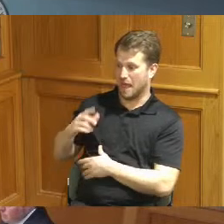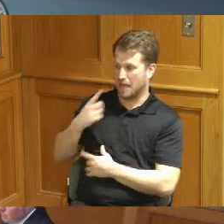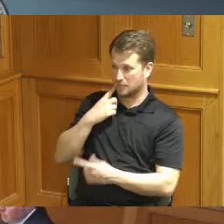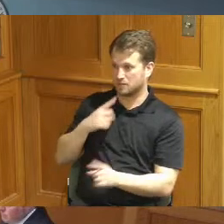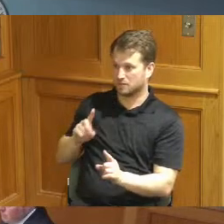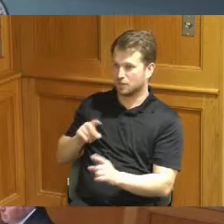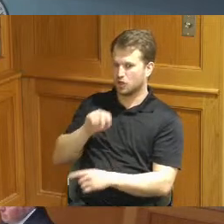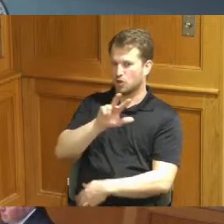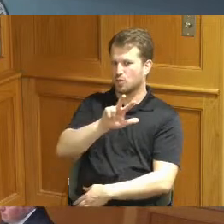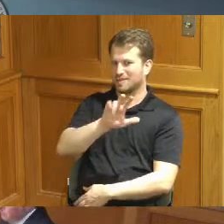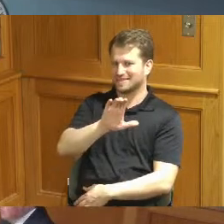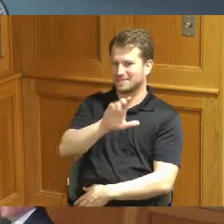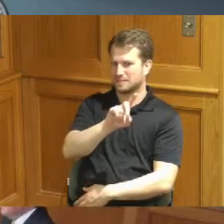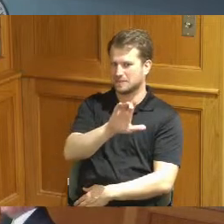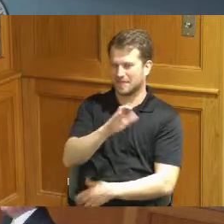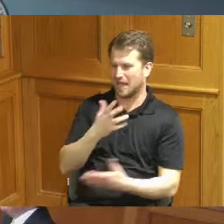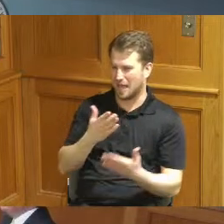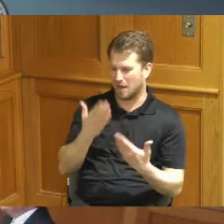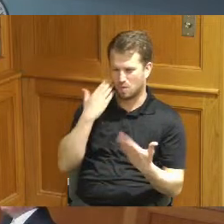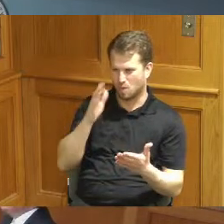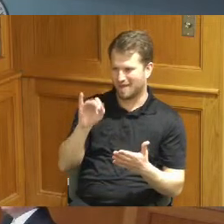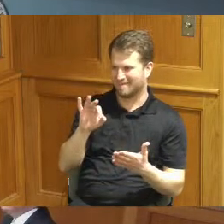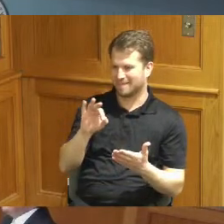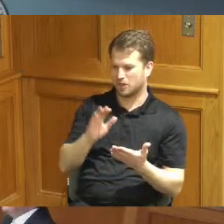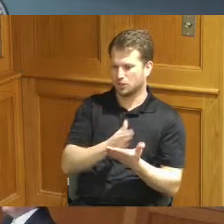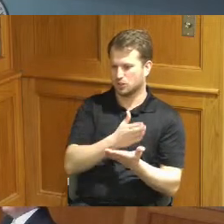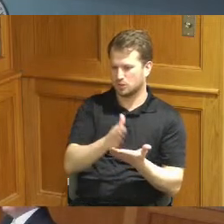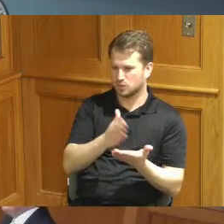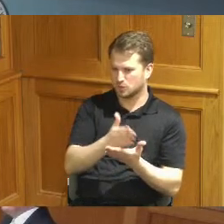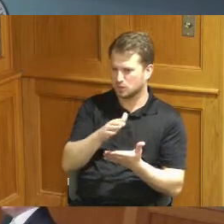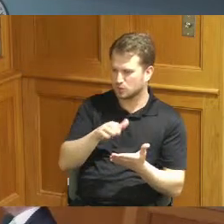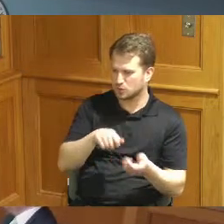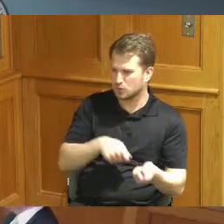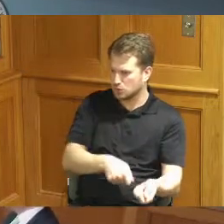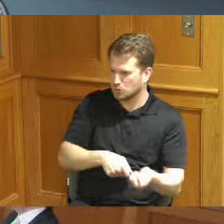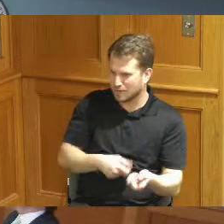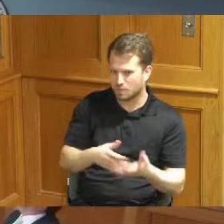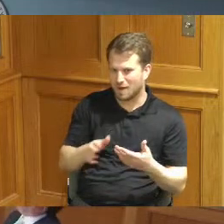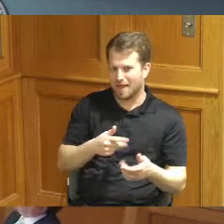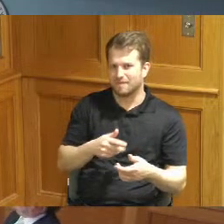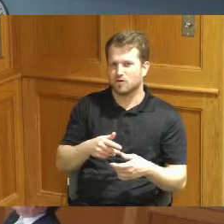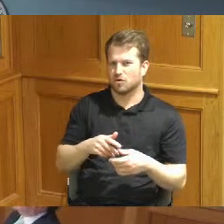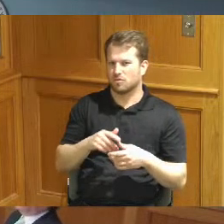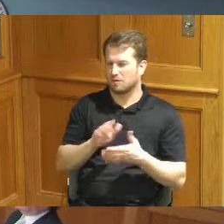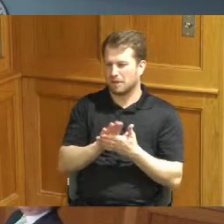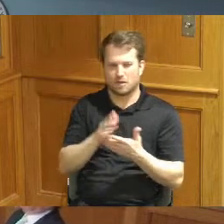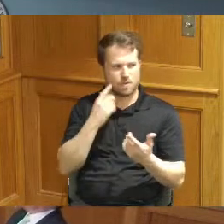them sweeping or yeah well power washing you both could reference it the the special improvement